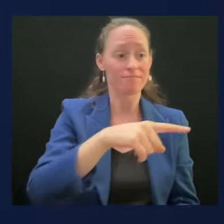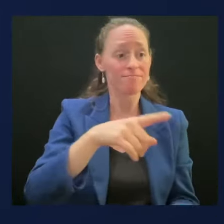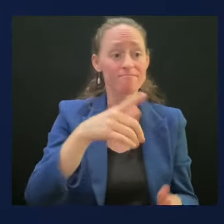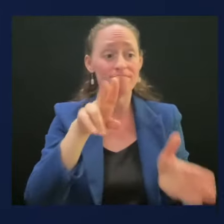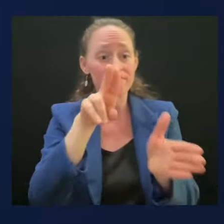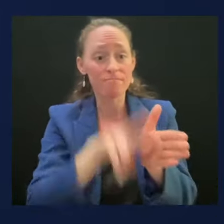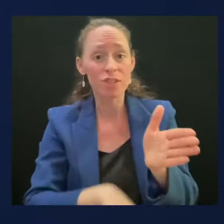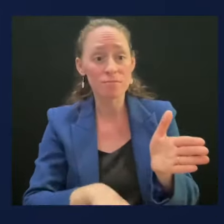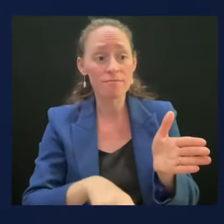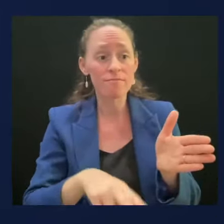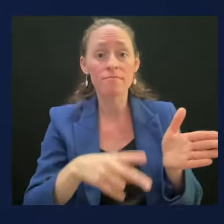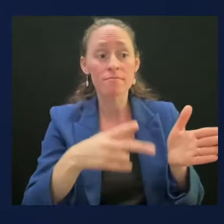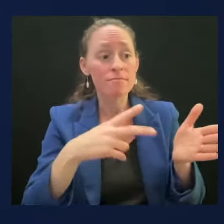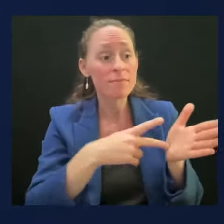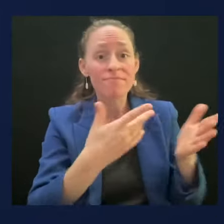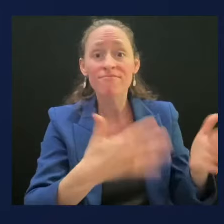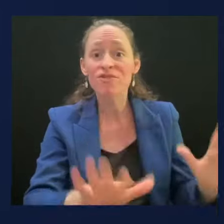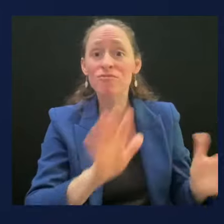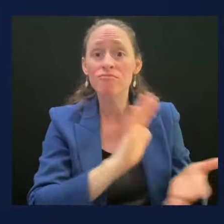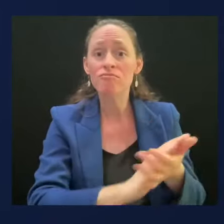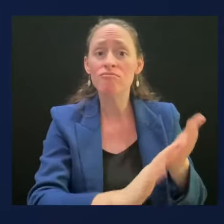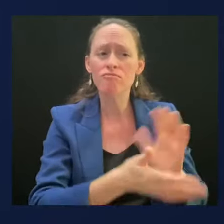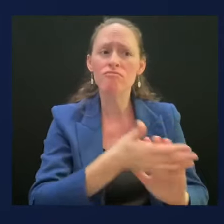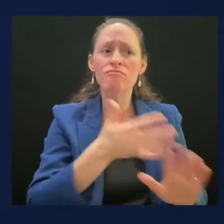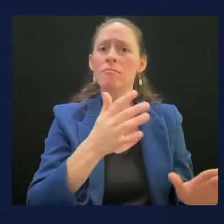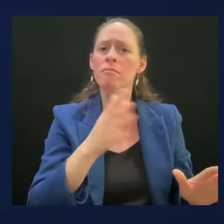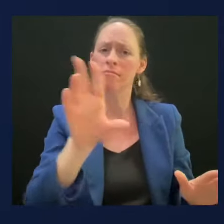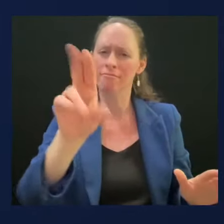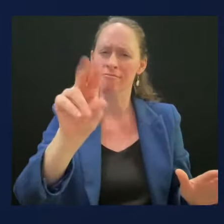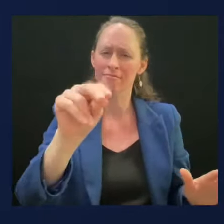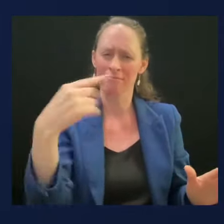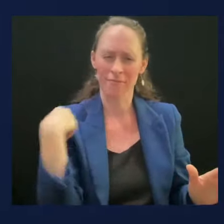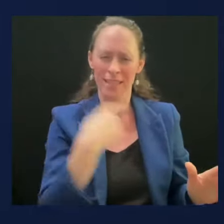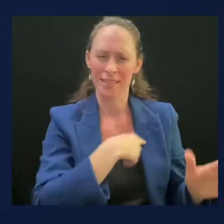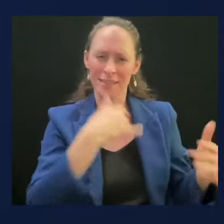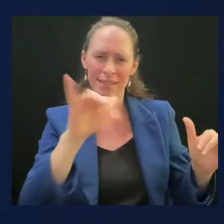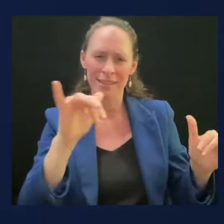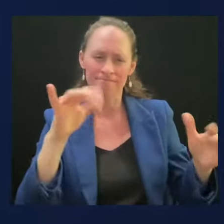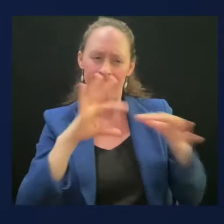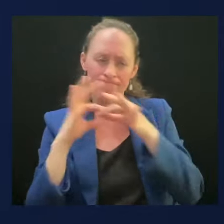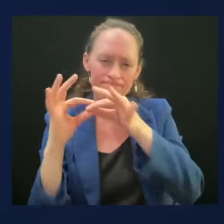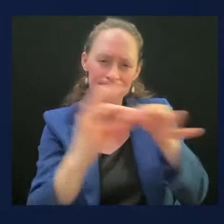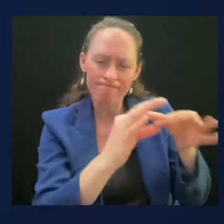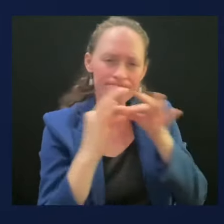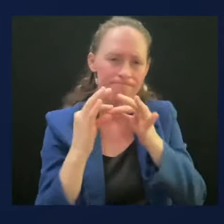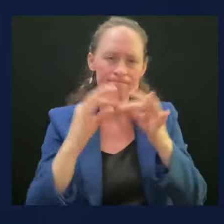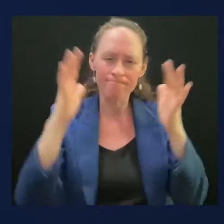and have a hope in the victories to come in my feeble attempt to do so, Lord,